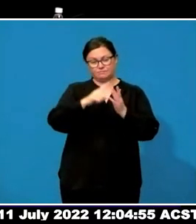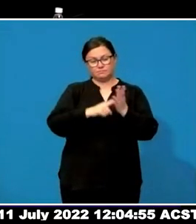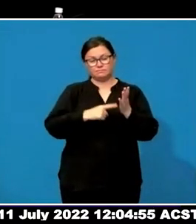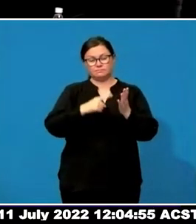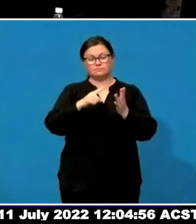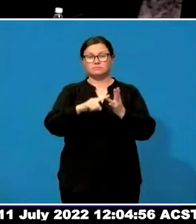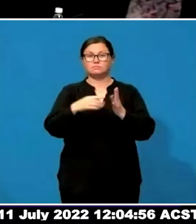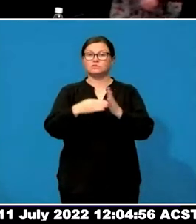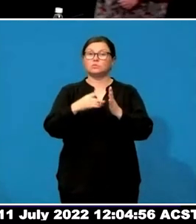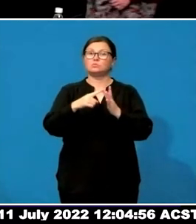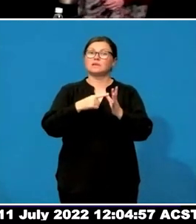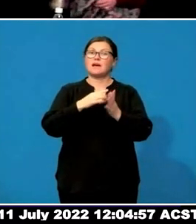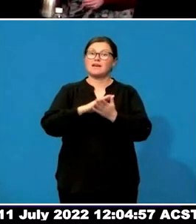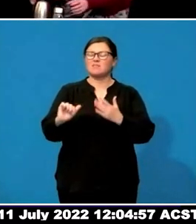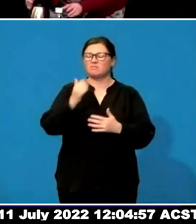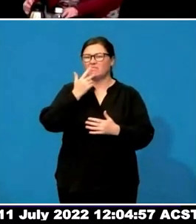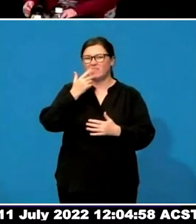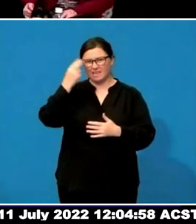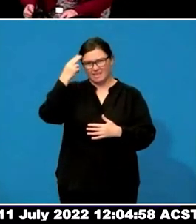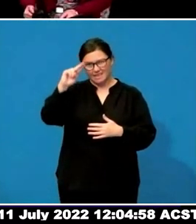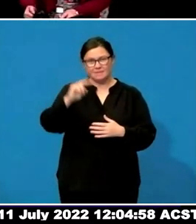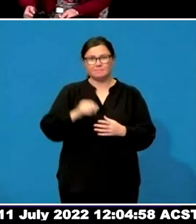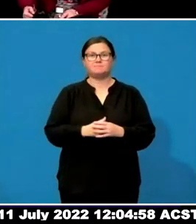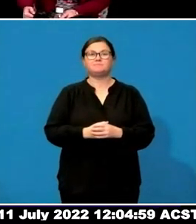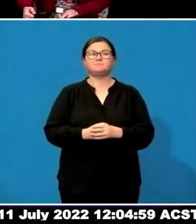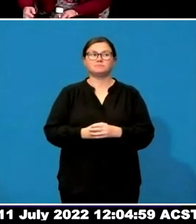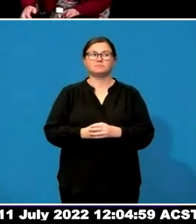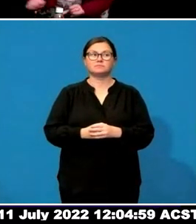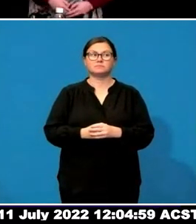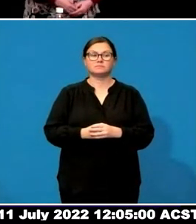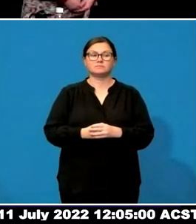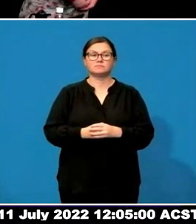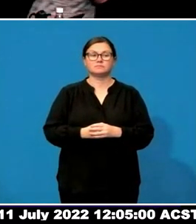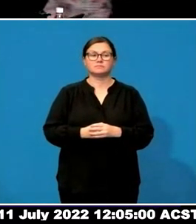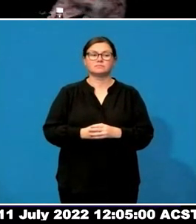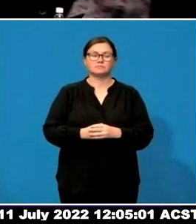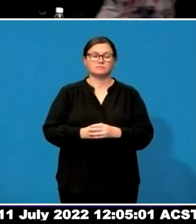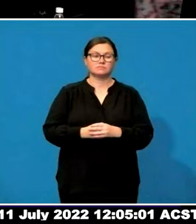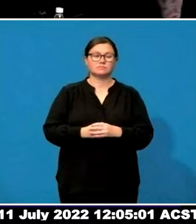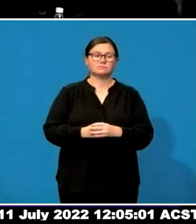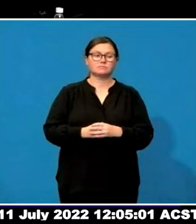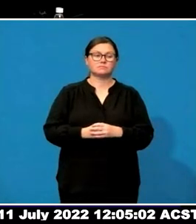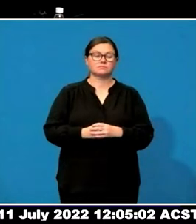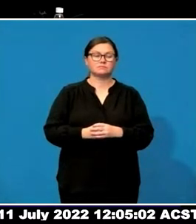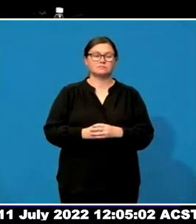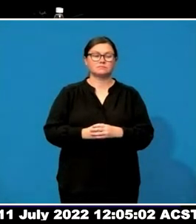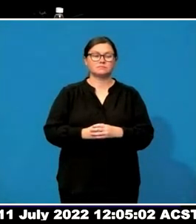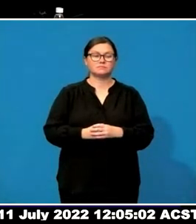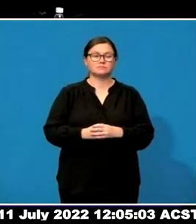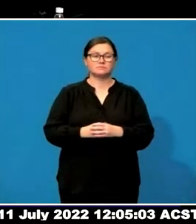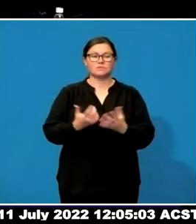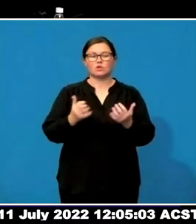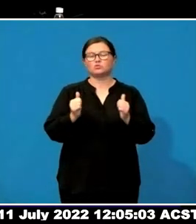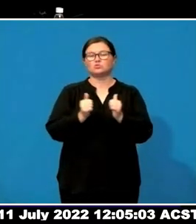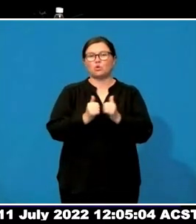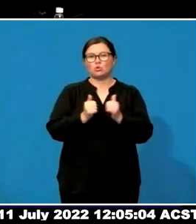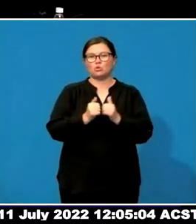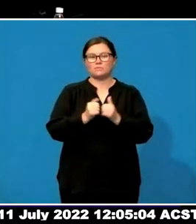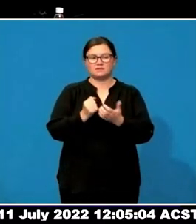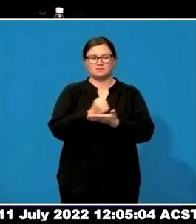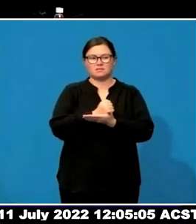I draw attention to the pseudonym direction, CTH-DNP-00136, that is in place in relation